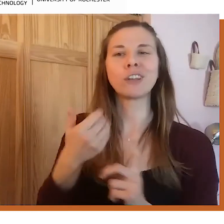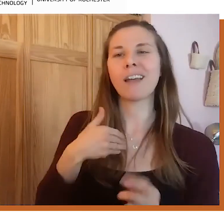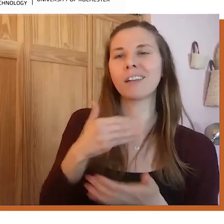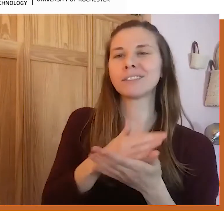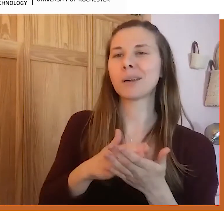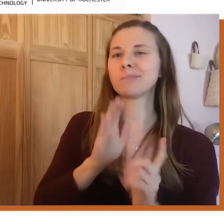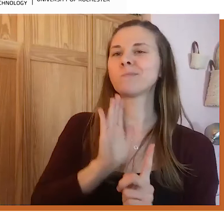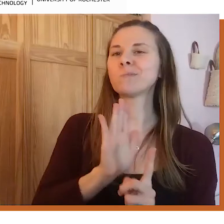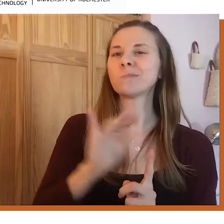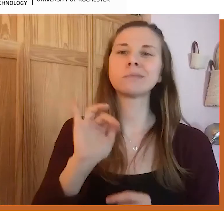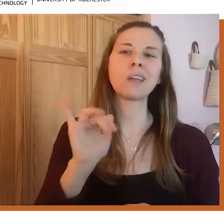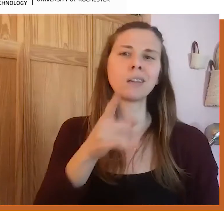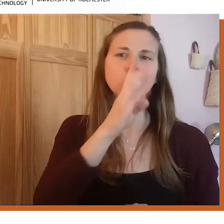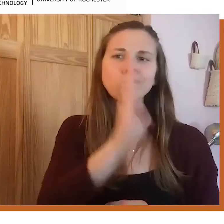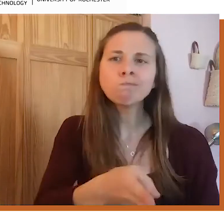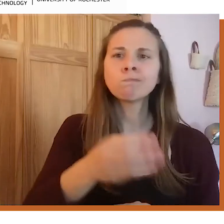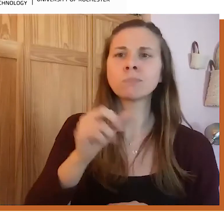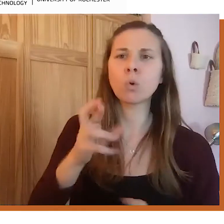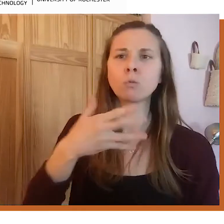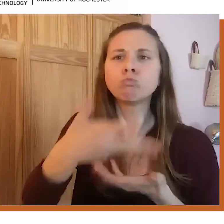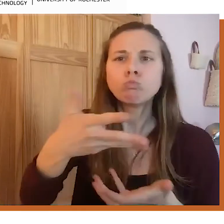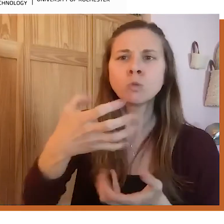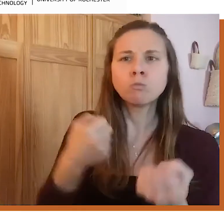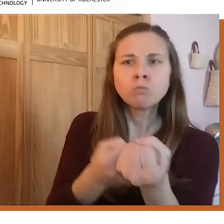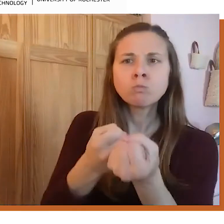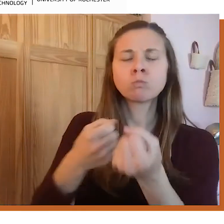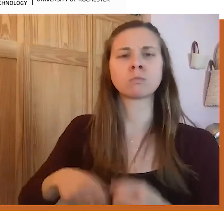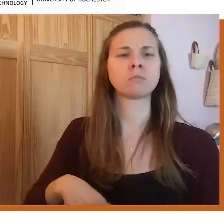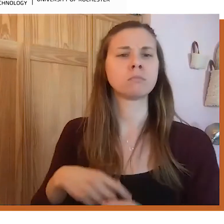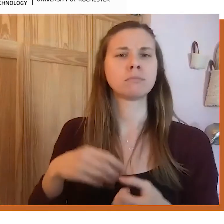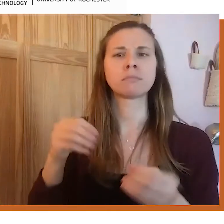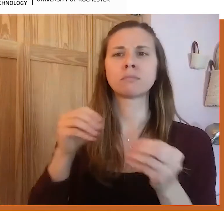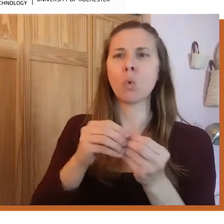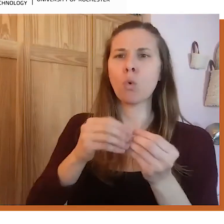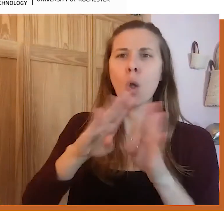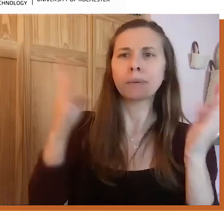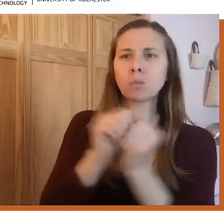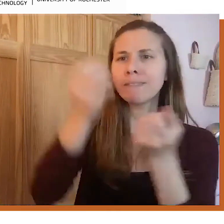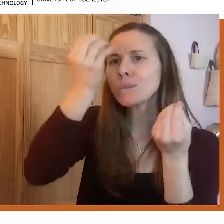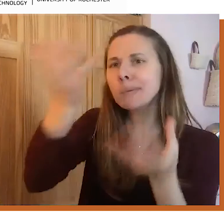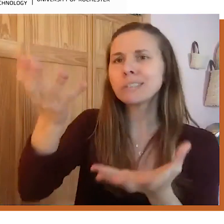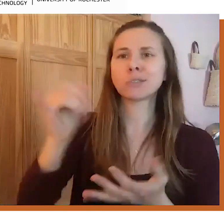positive consequences associated with it. Now, it's possible that Deaf women who are more open